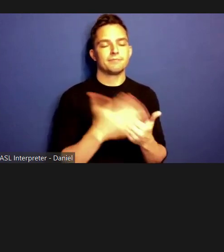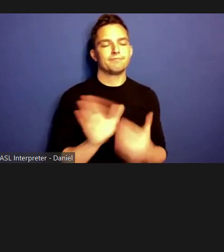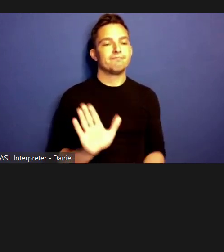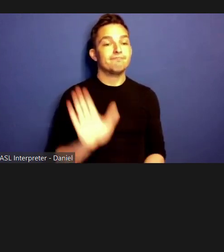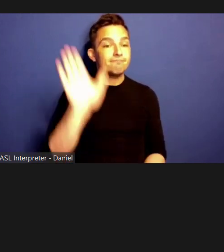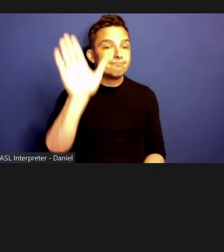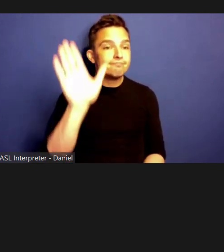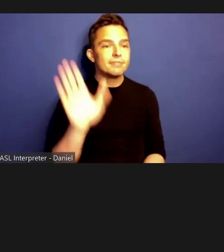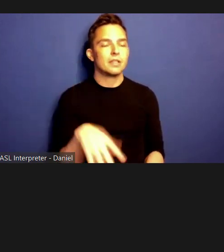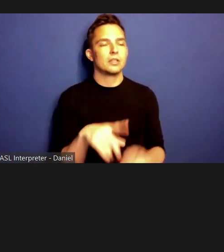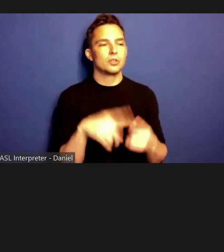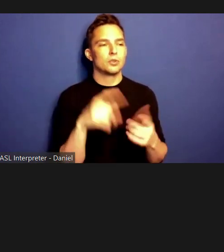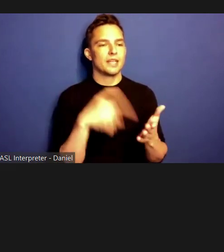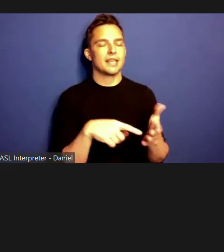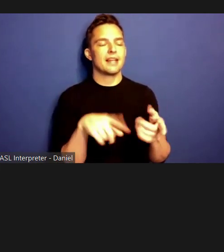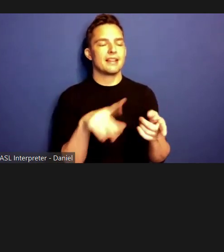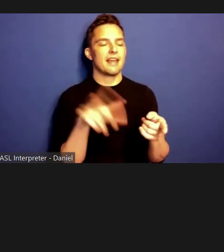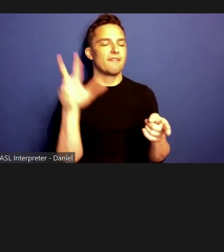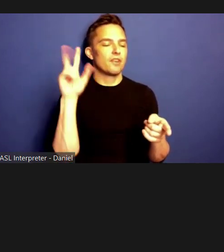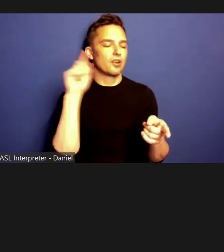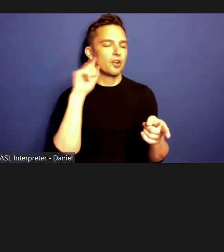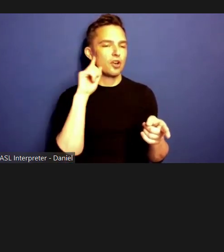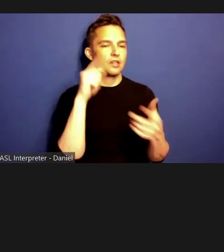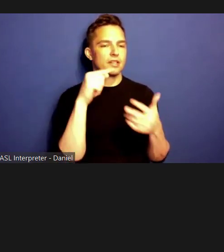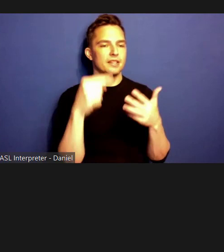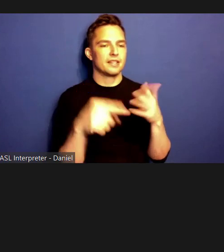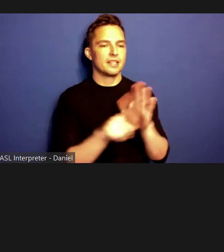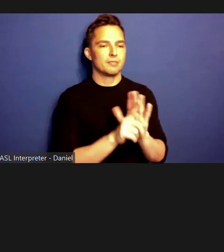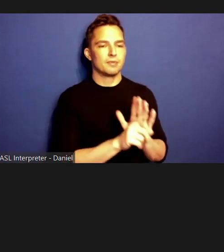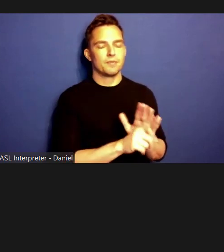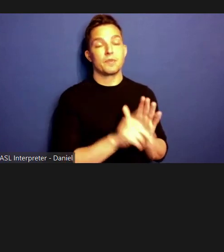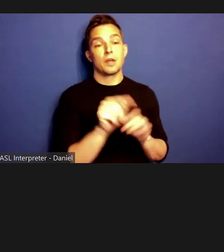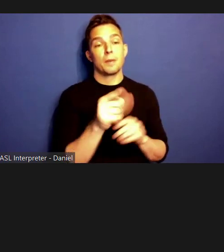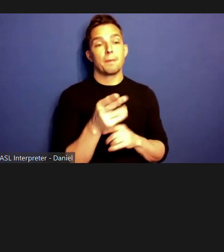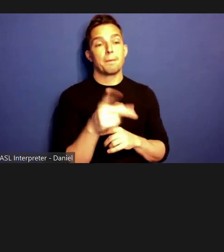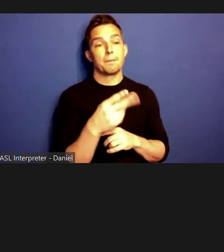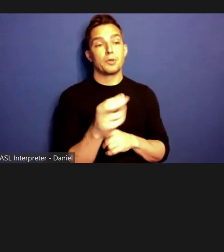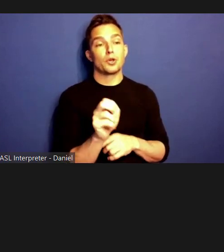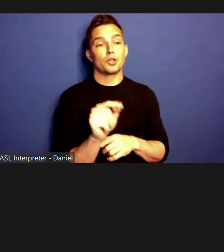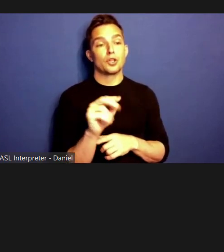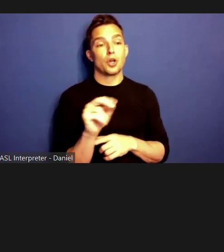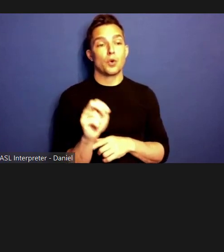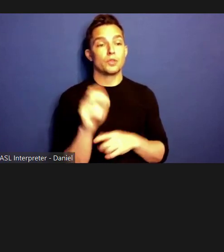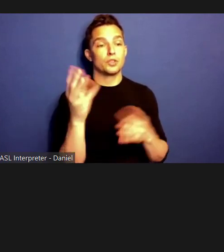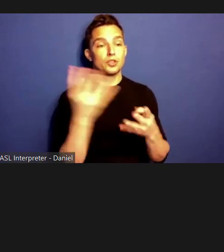Pure Tone screening gives us a good idea of the functioning of the